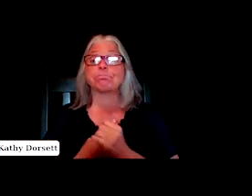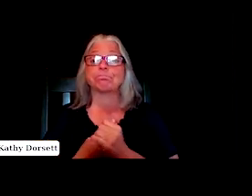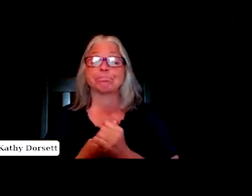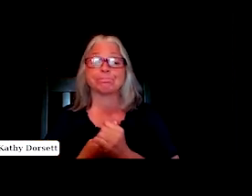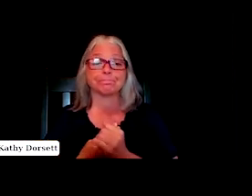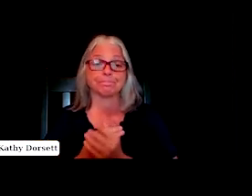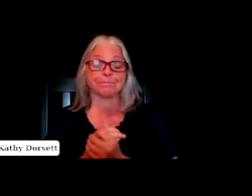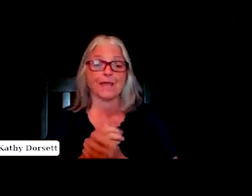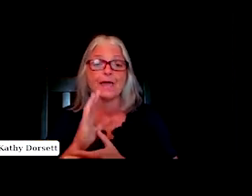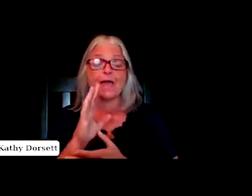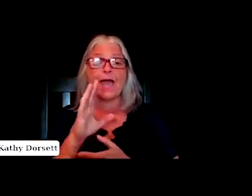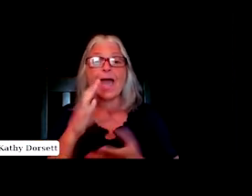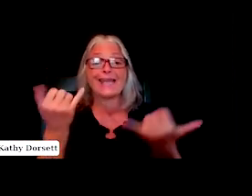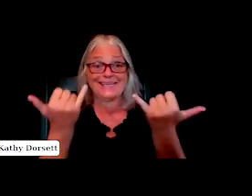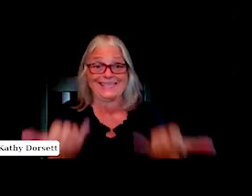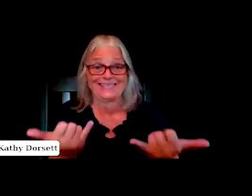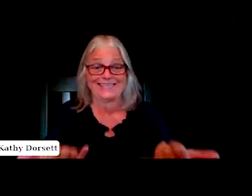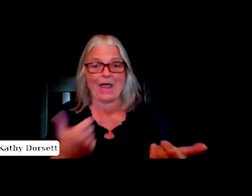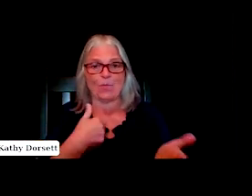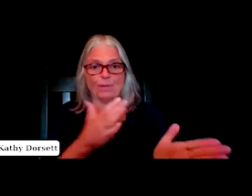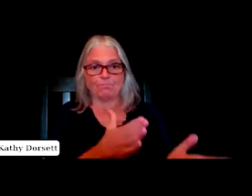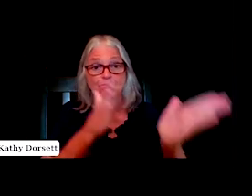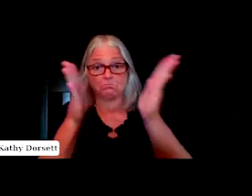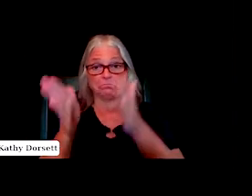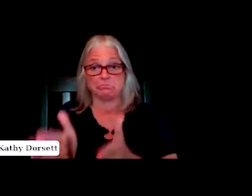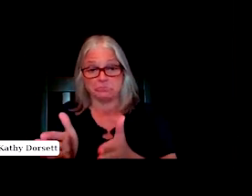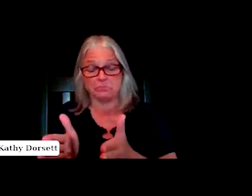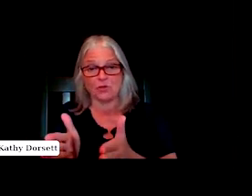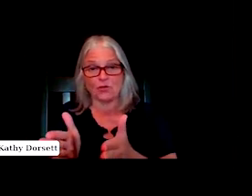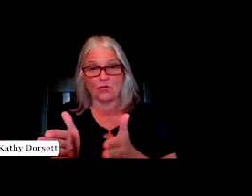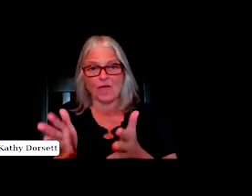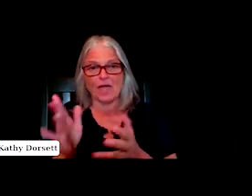And now we're gonna move into.